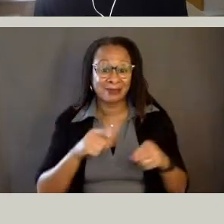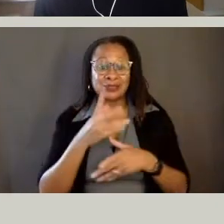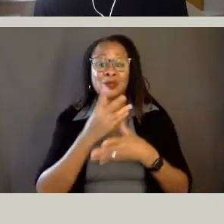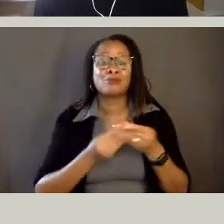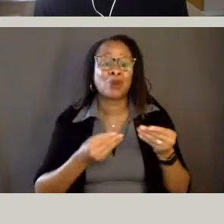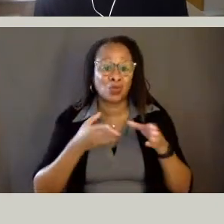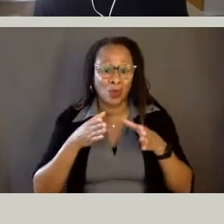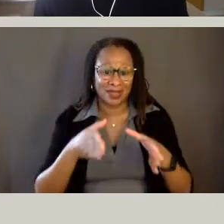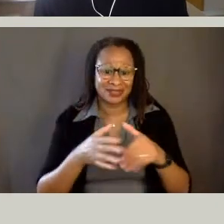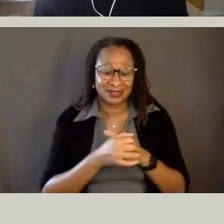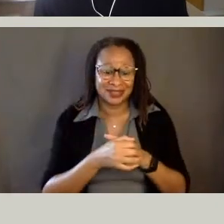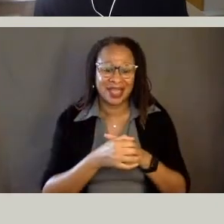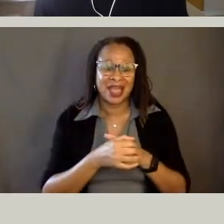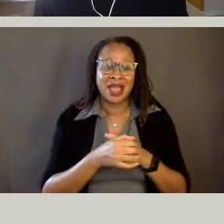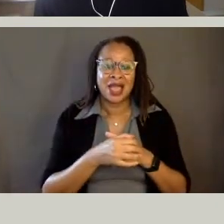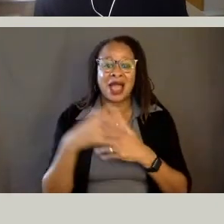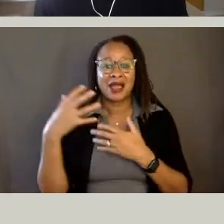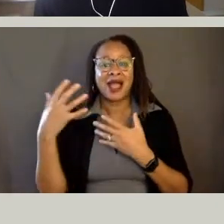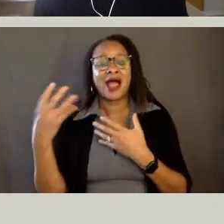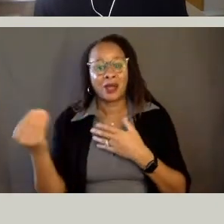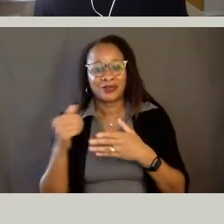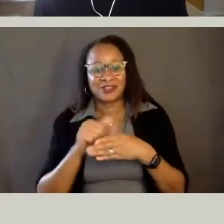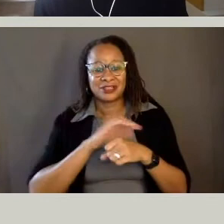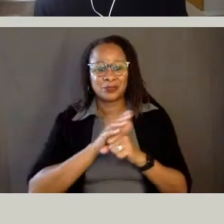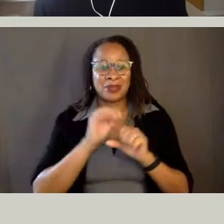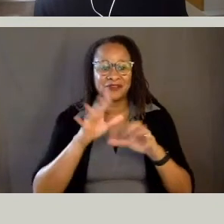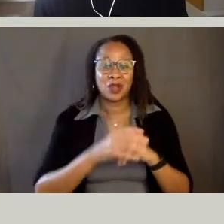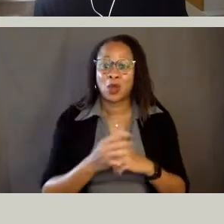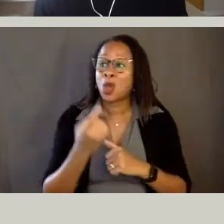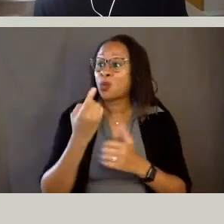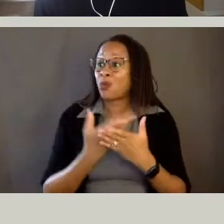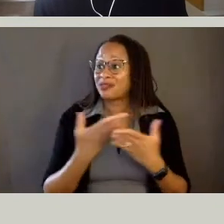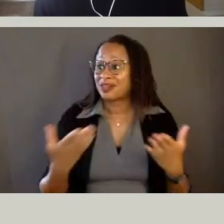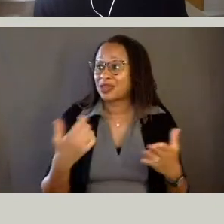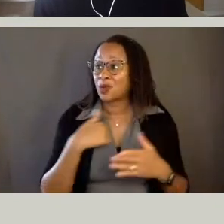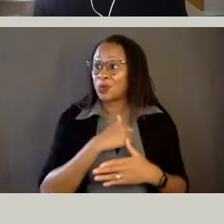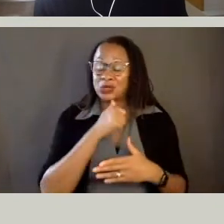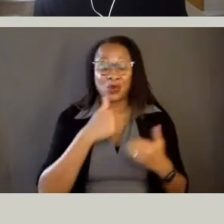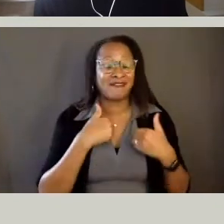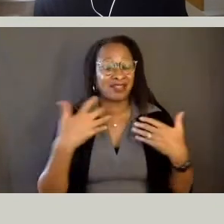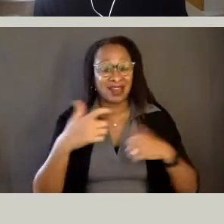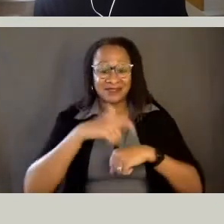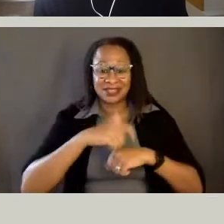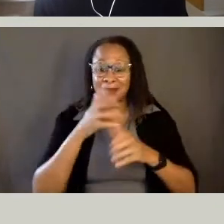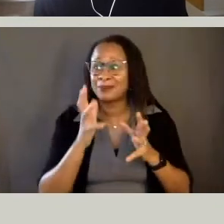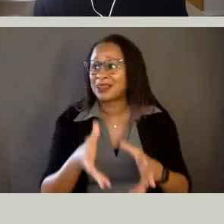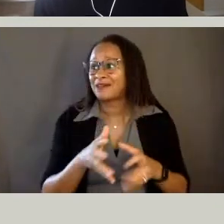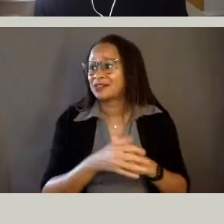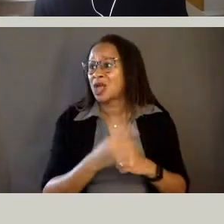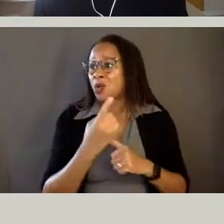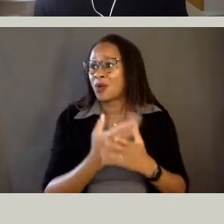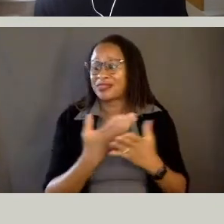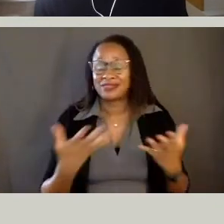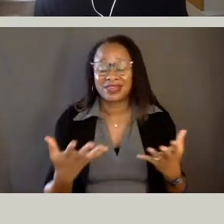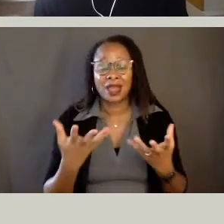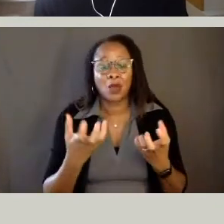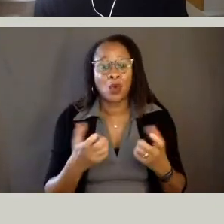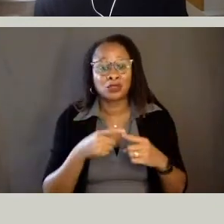about out of the pandemic. Well, one of the things we don't have that much time left, one of the things I wanted to address...